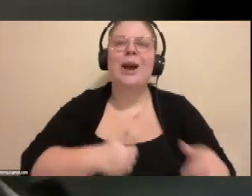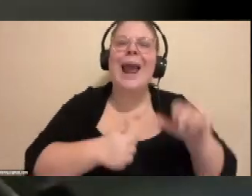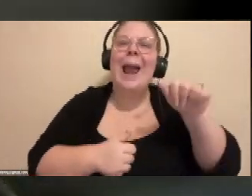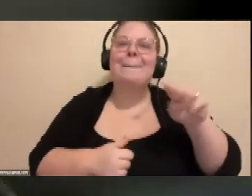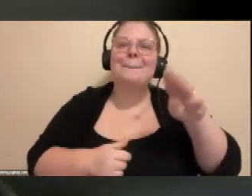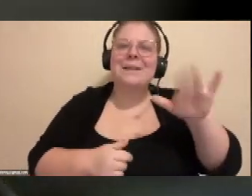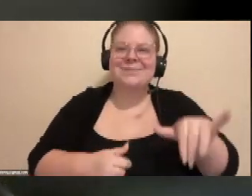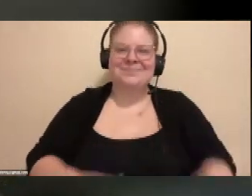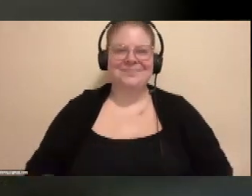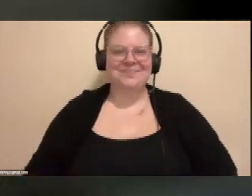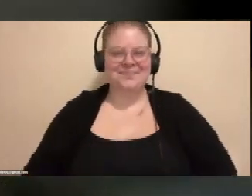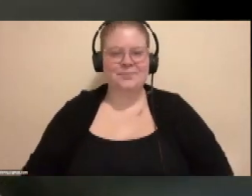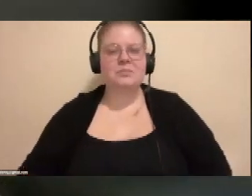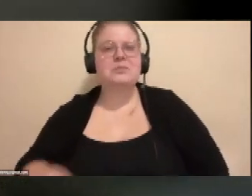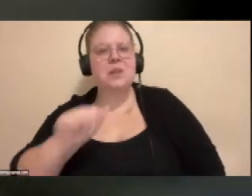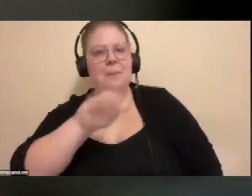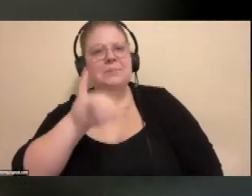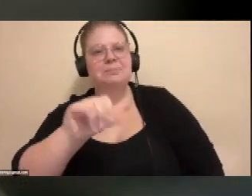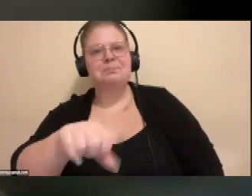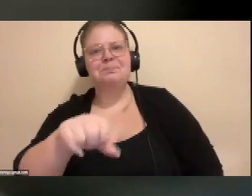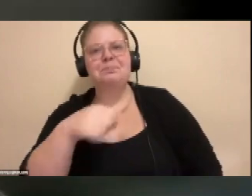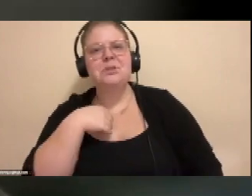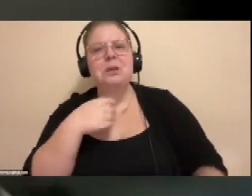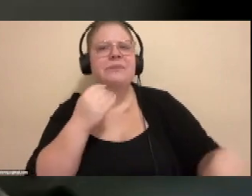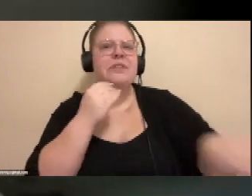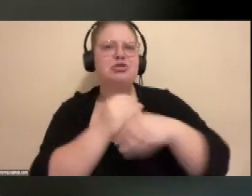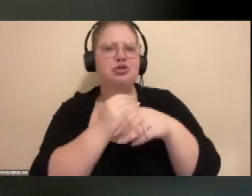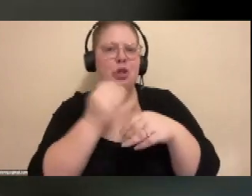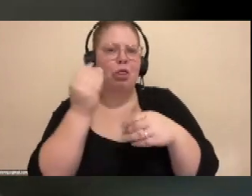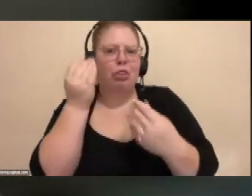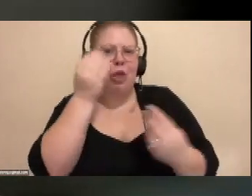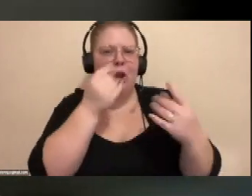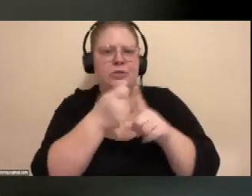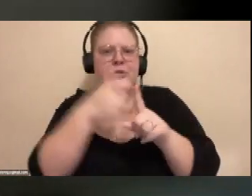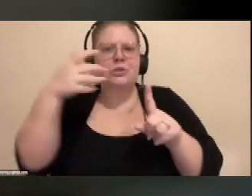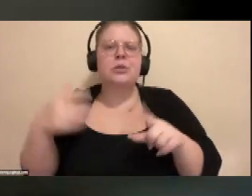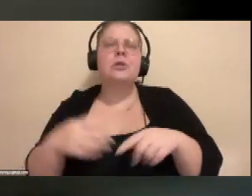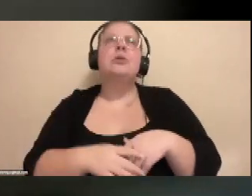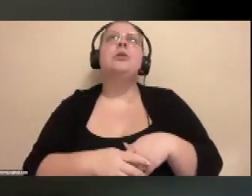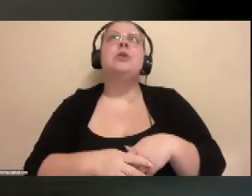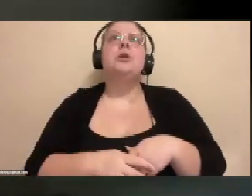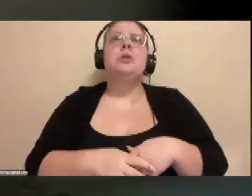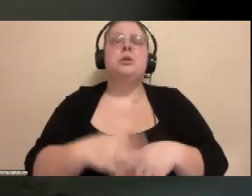Of course, a lot of my work and researches around the workforce that supports people